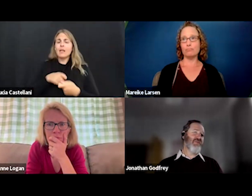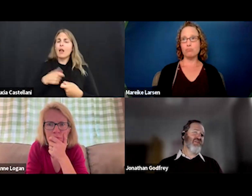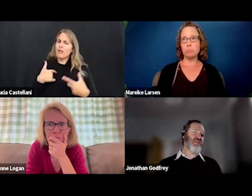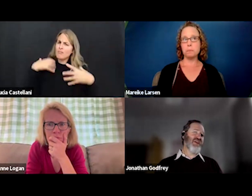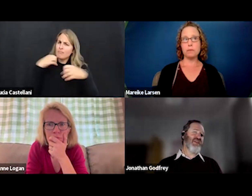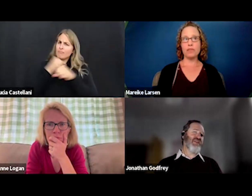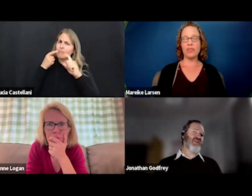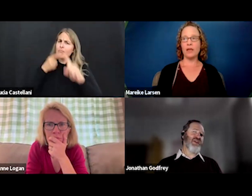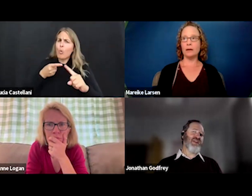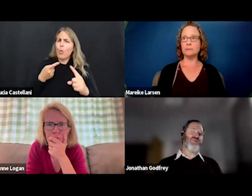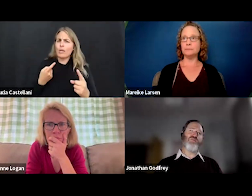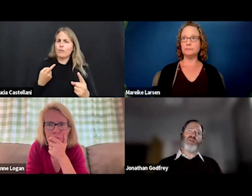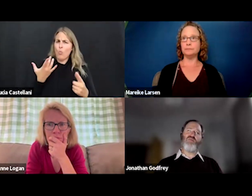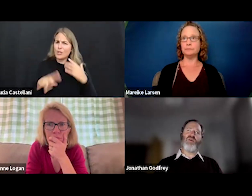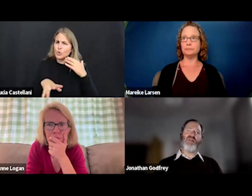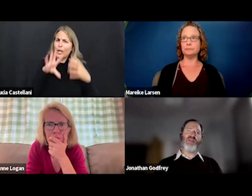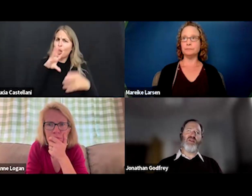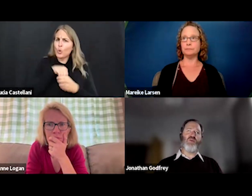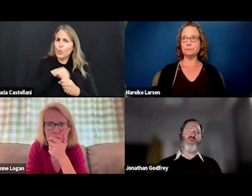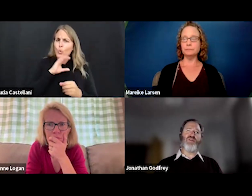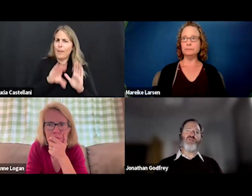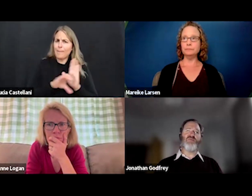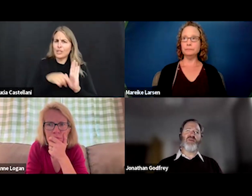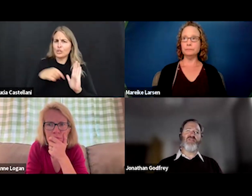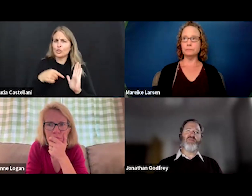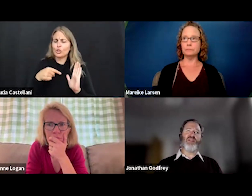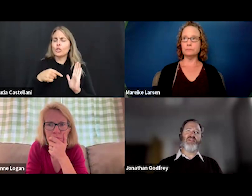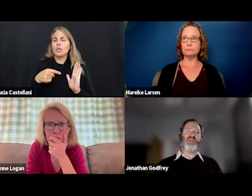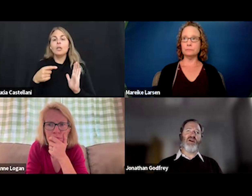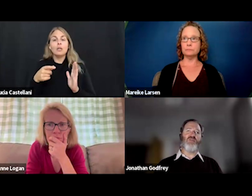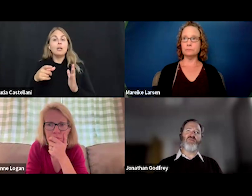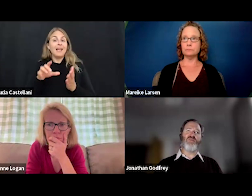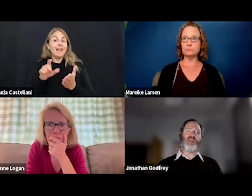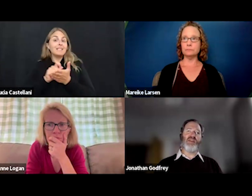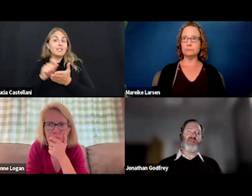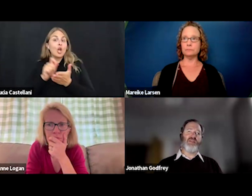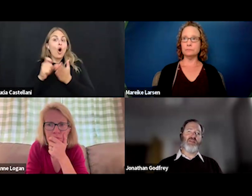So I think that's one thing. The author responsibility, ultimately.